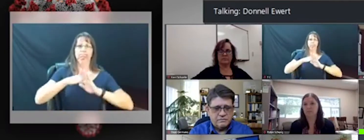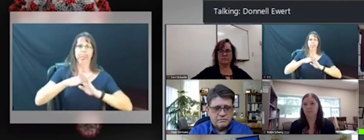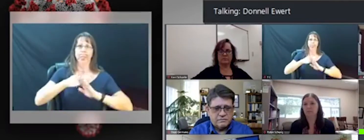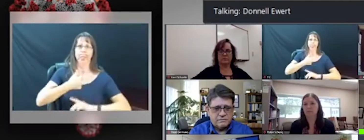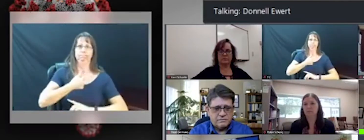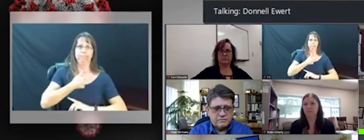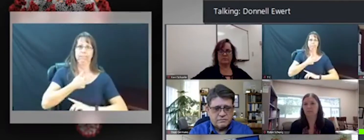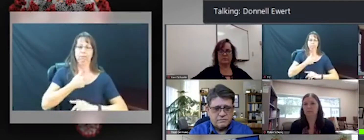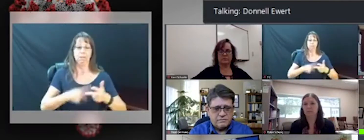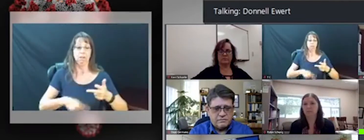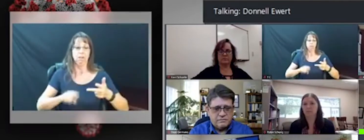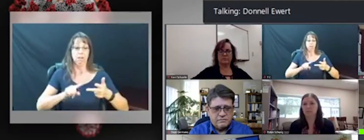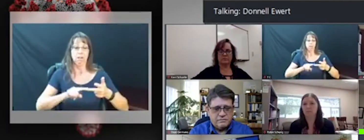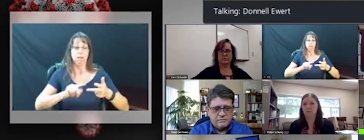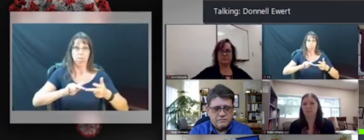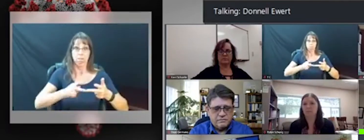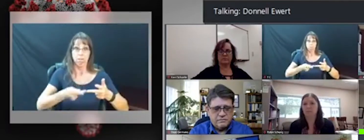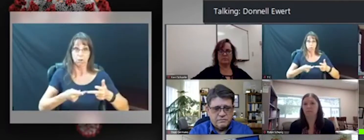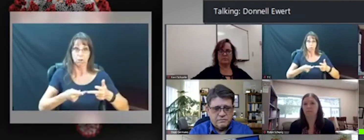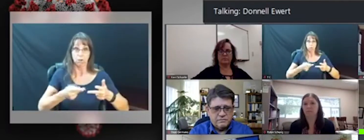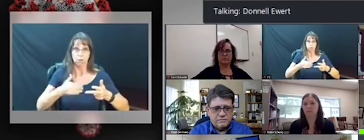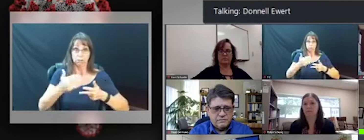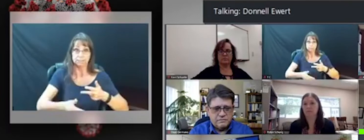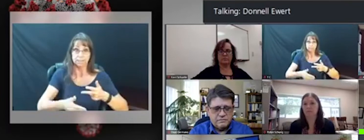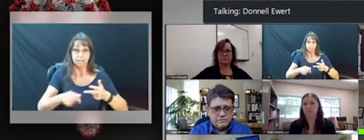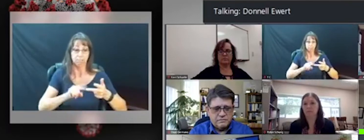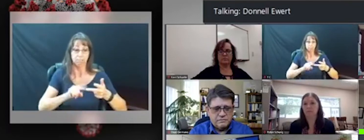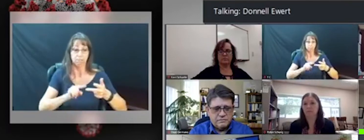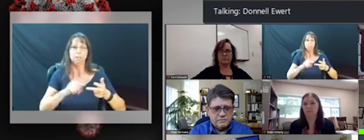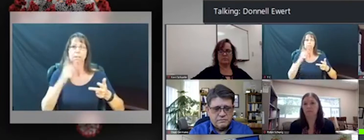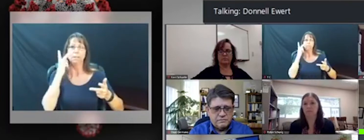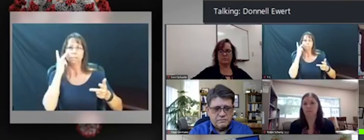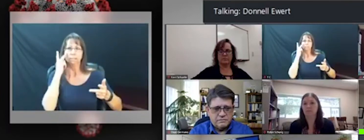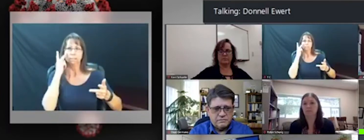Third phase is basically to see if the vaccine is efficacious. So, just because there's an immune